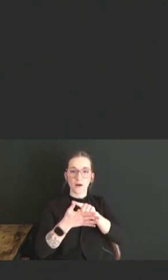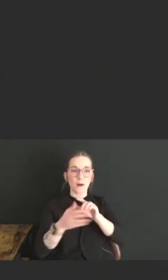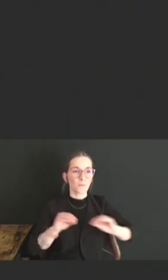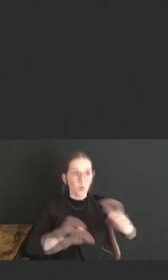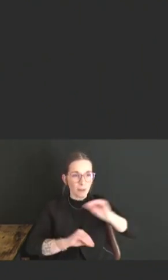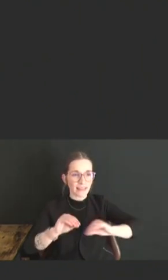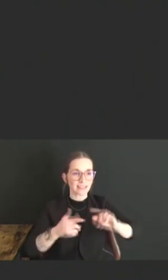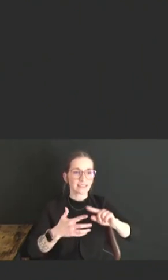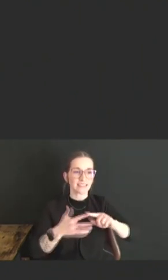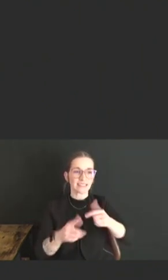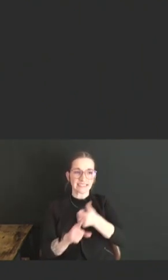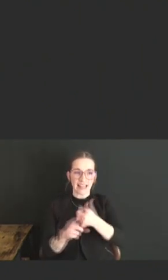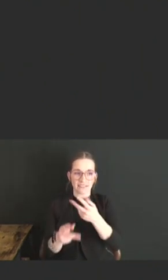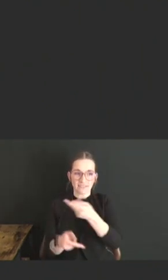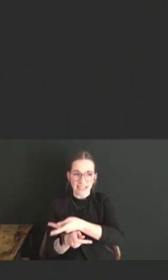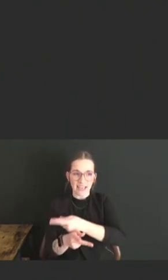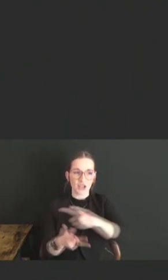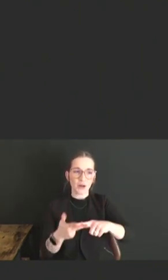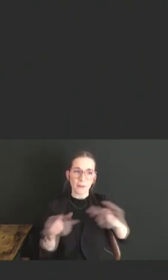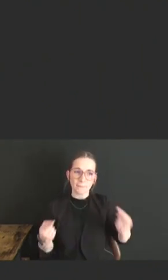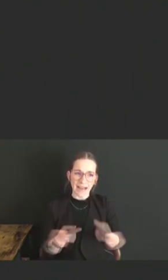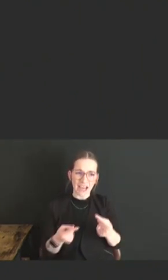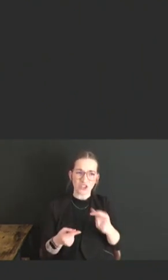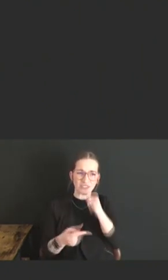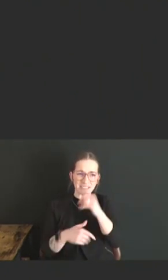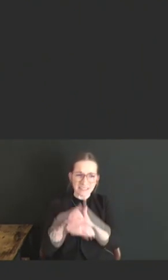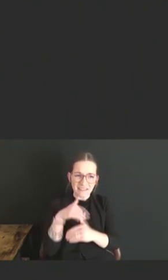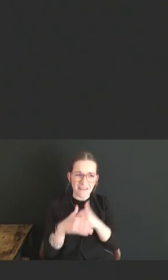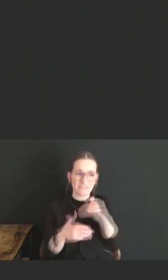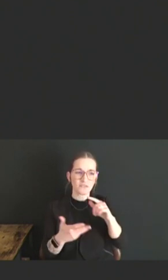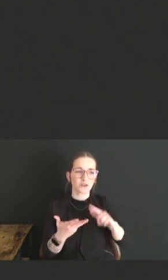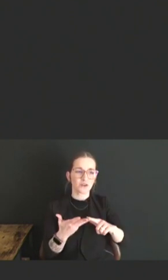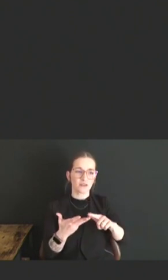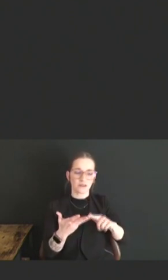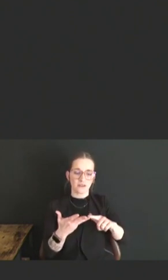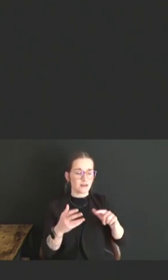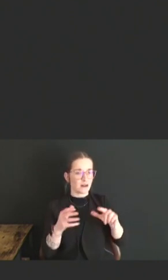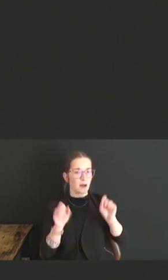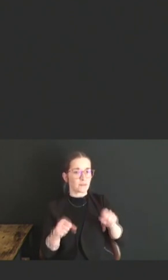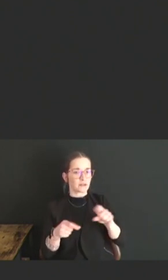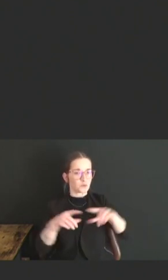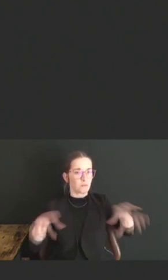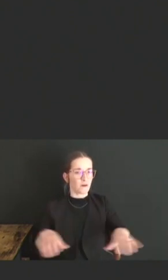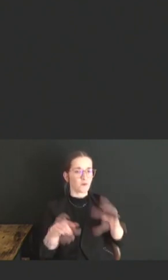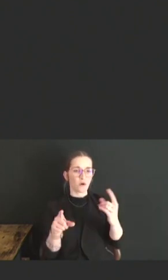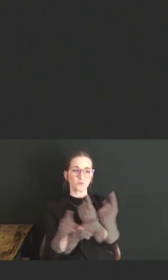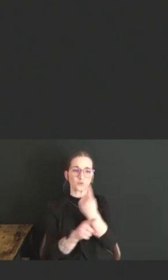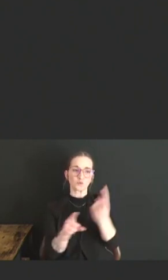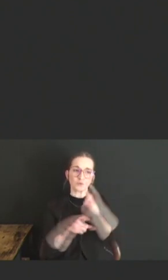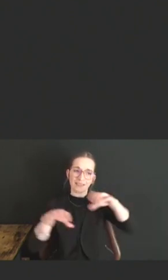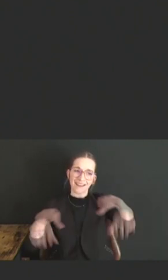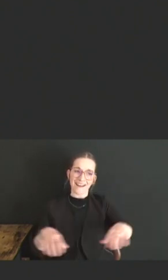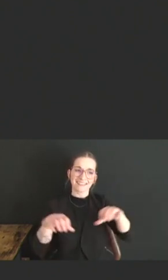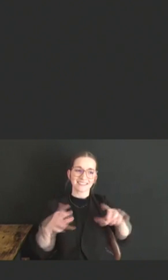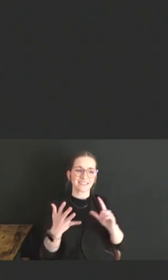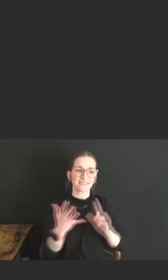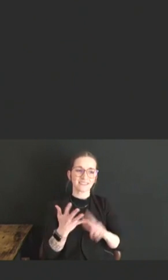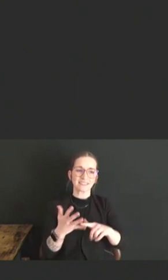pain or discomfort, ability to perform usual activities, and anxiety or depression. Five